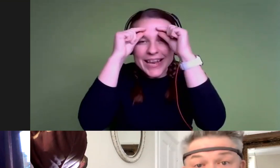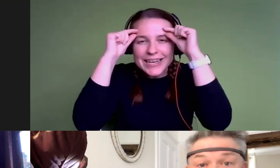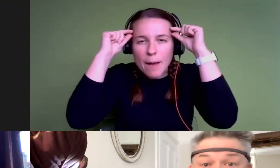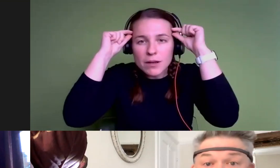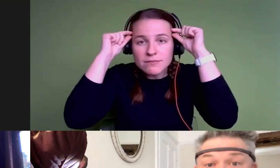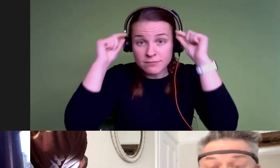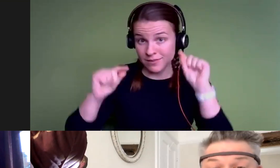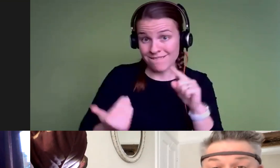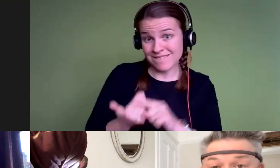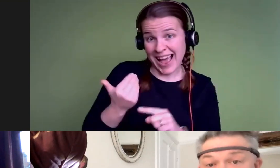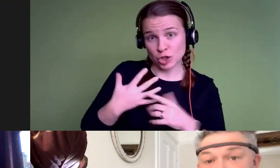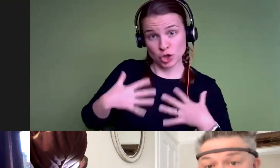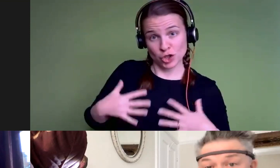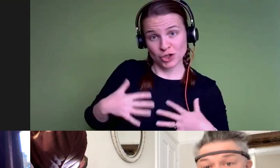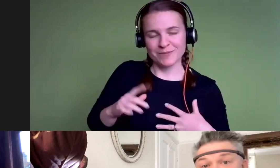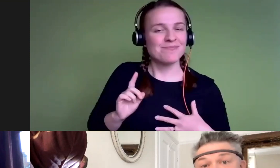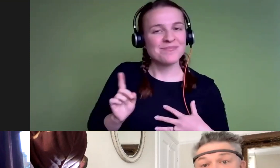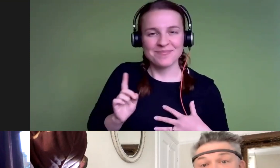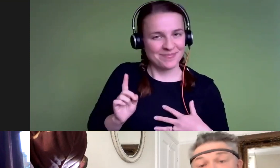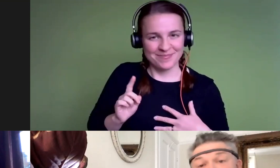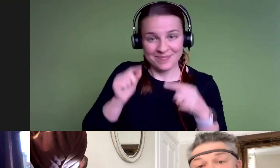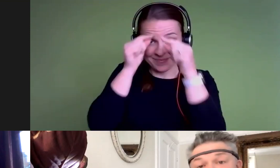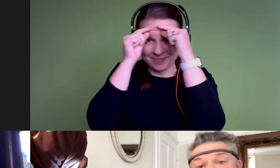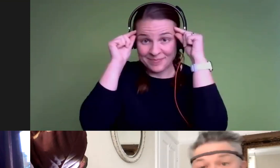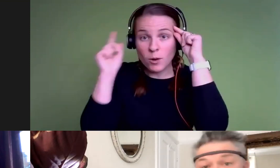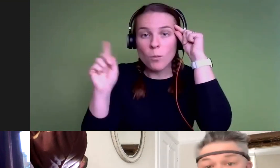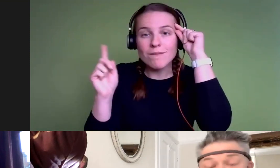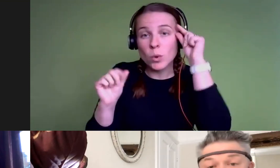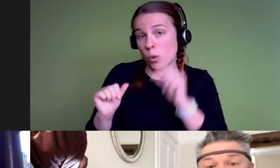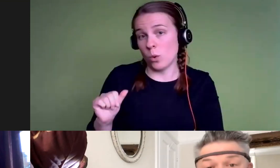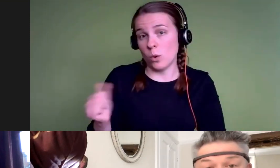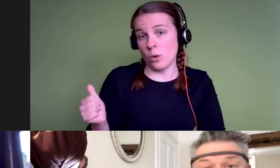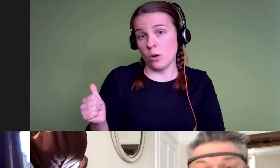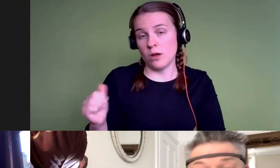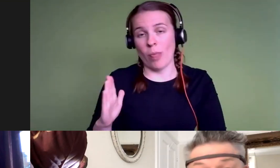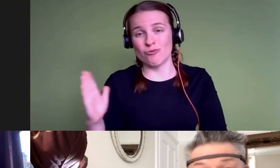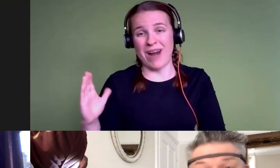that has some white small stickers on it. I am wearing a thin